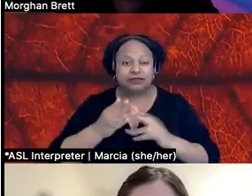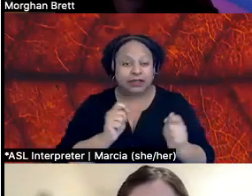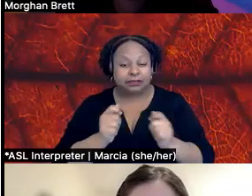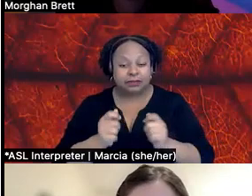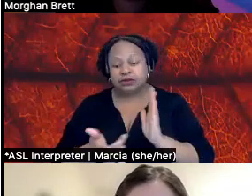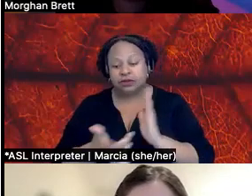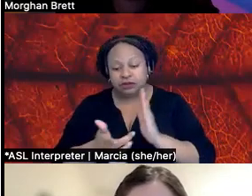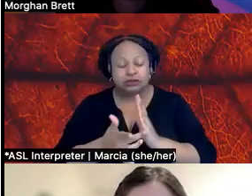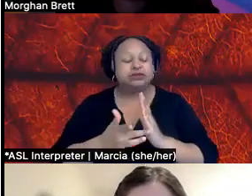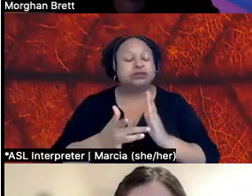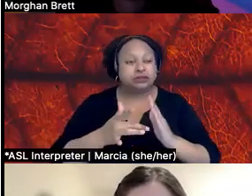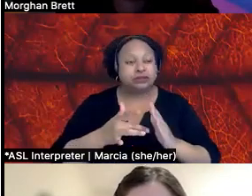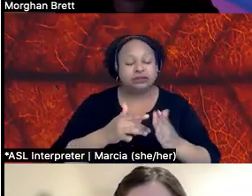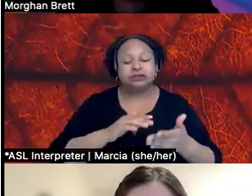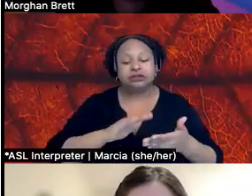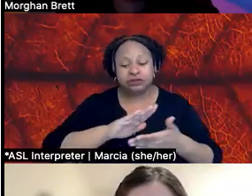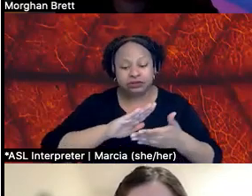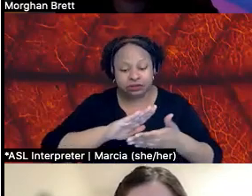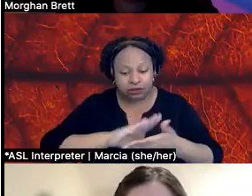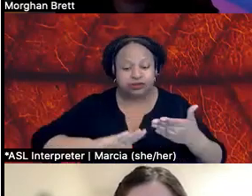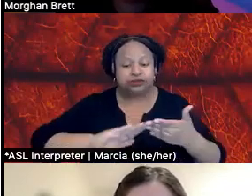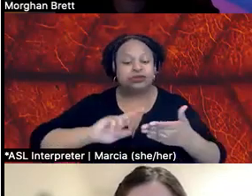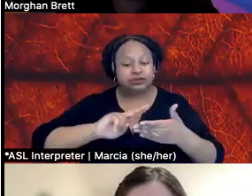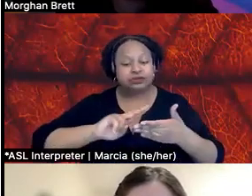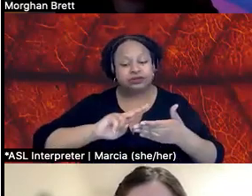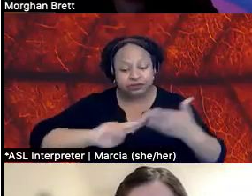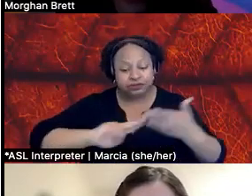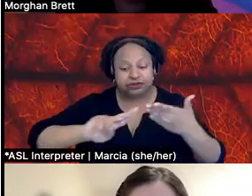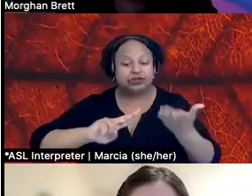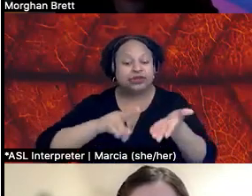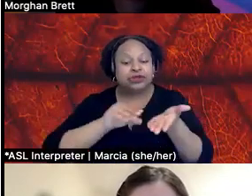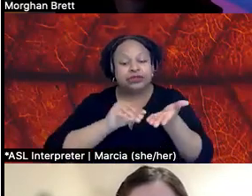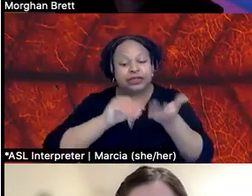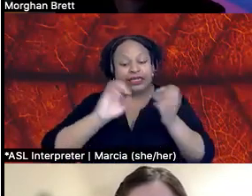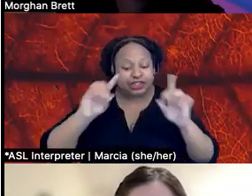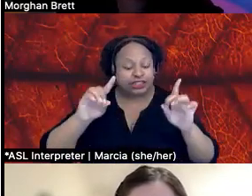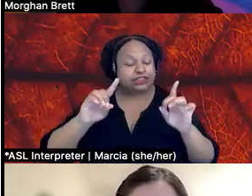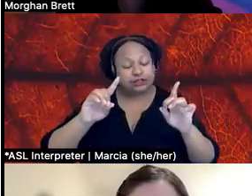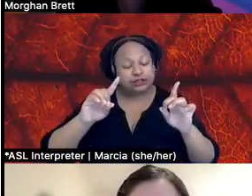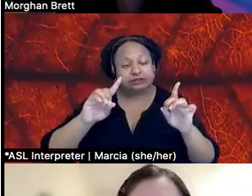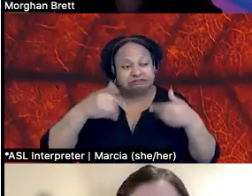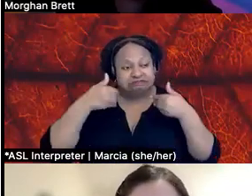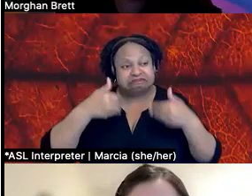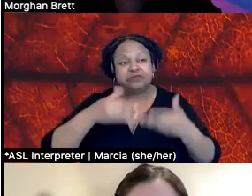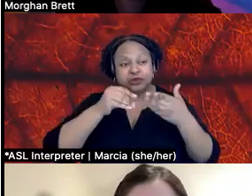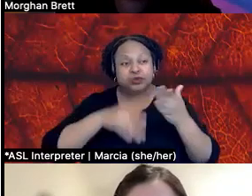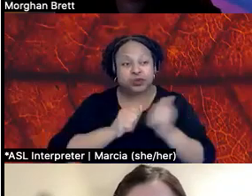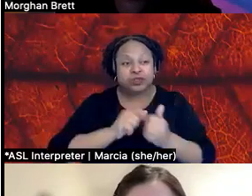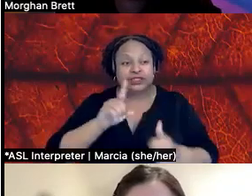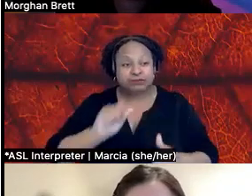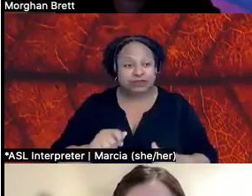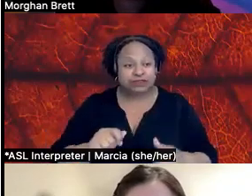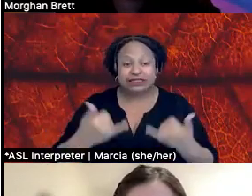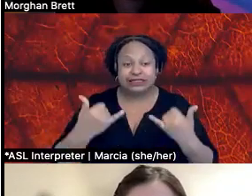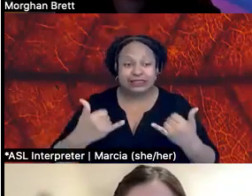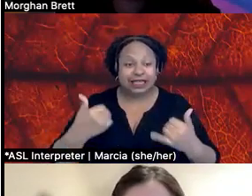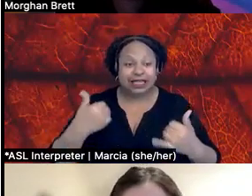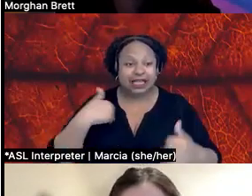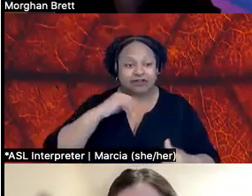and post-secondary education as a student with a disability. Joining us today we have Jessica Chekoff.